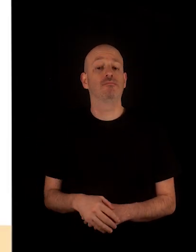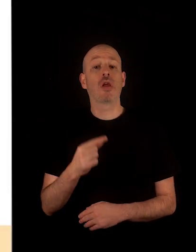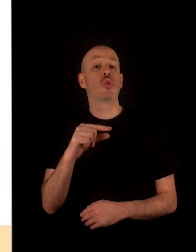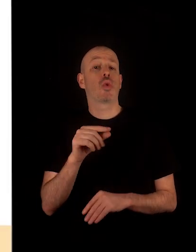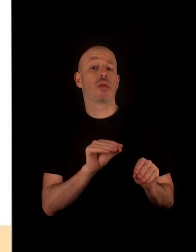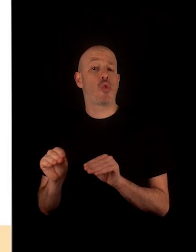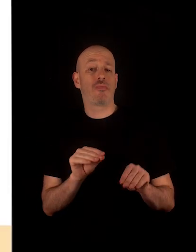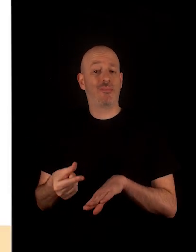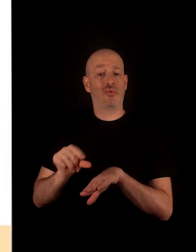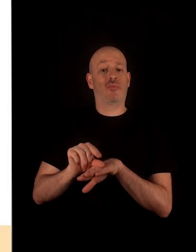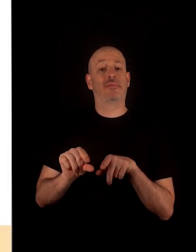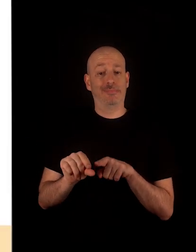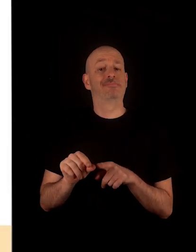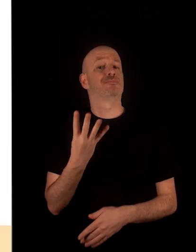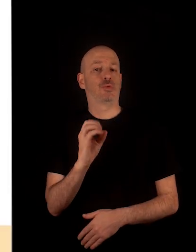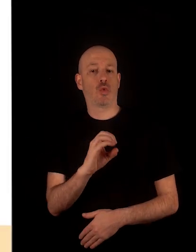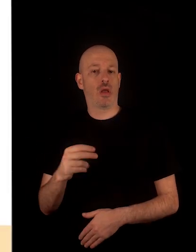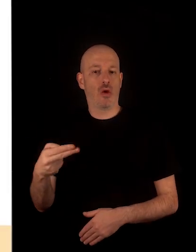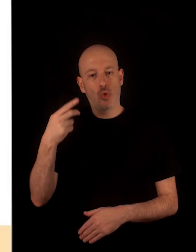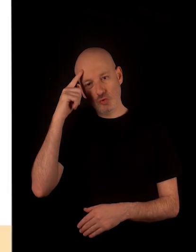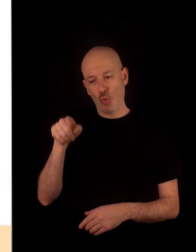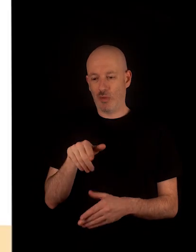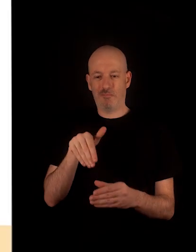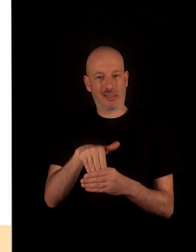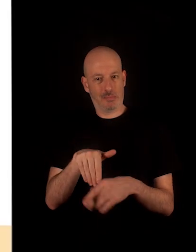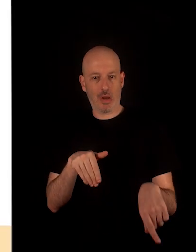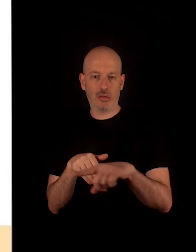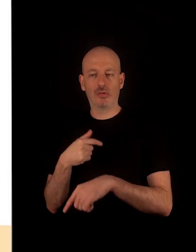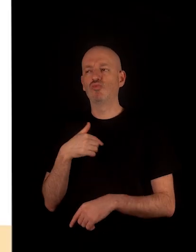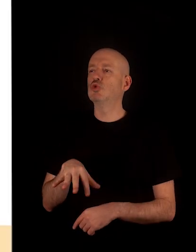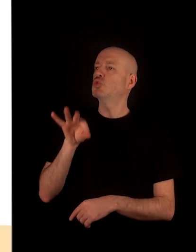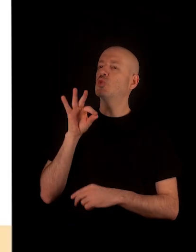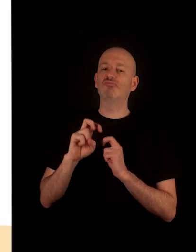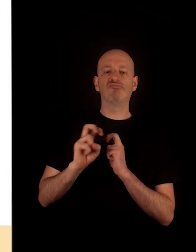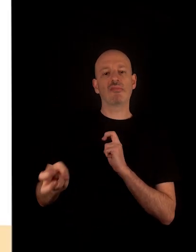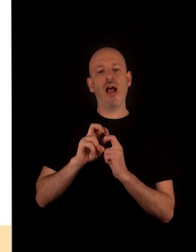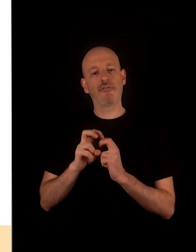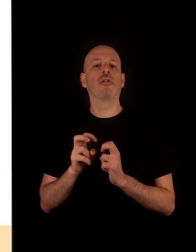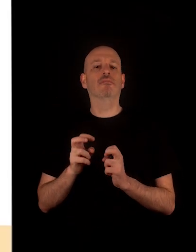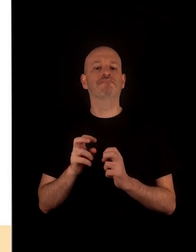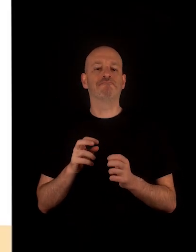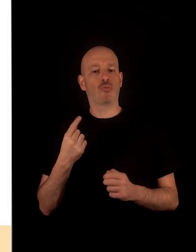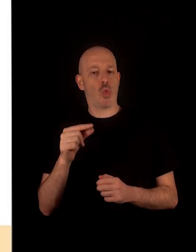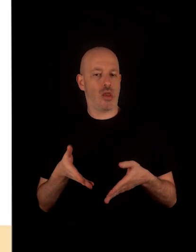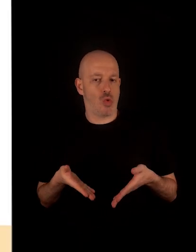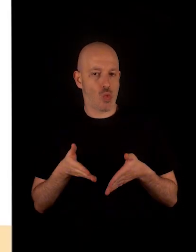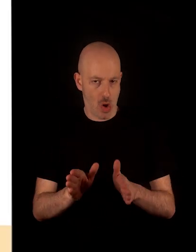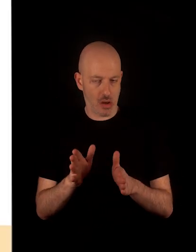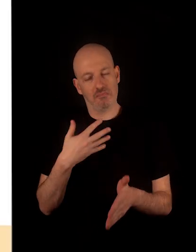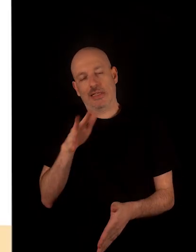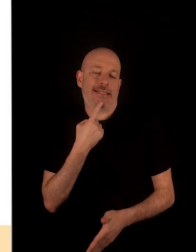how to manage your relation with the artists. Have a contract with them, pay them, etc. Culture Moves Europe